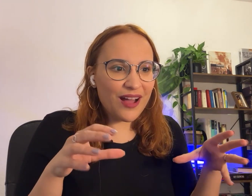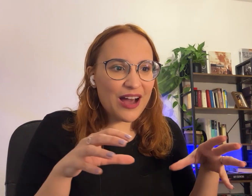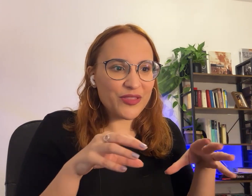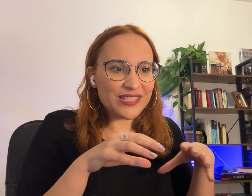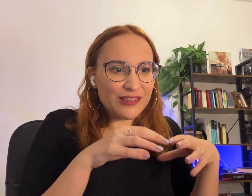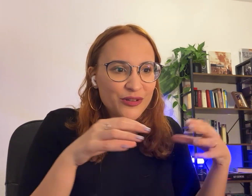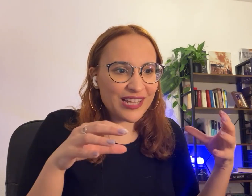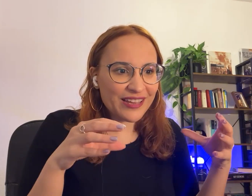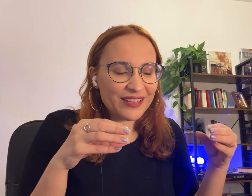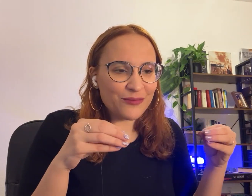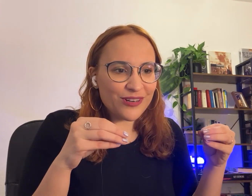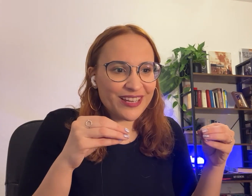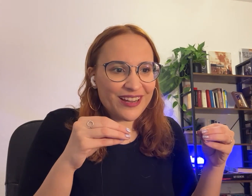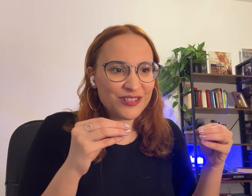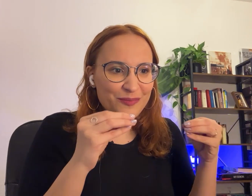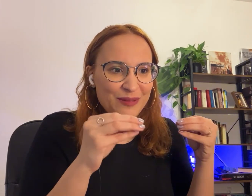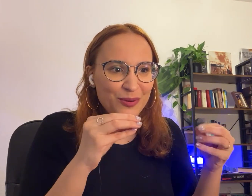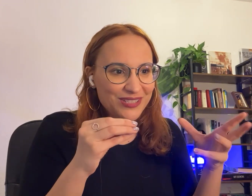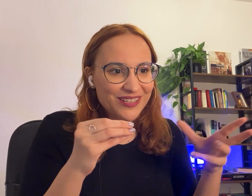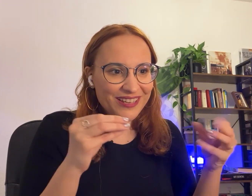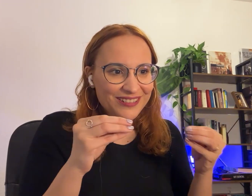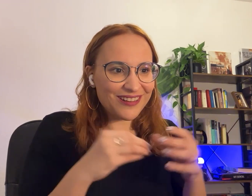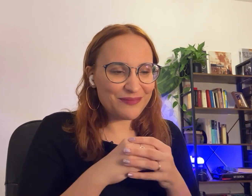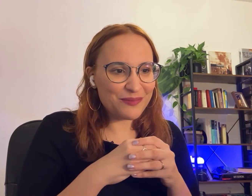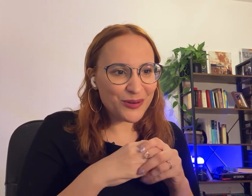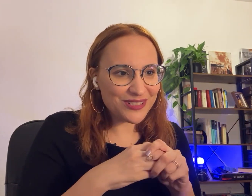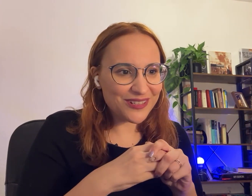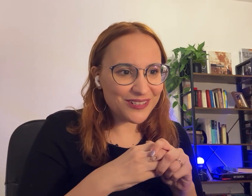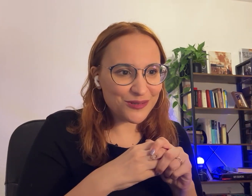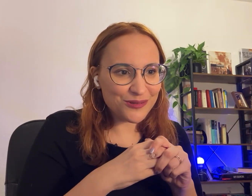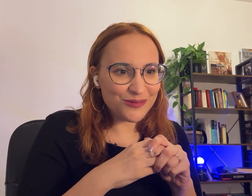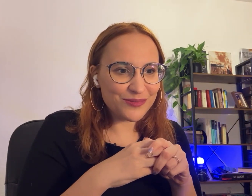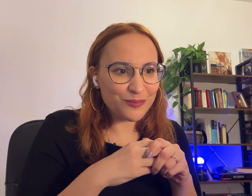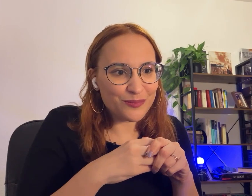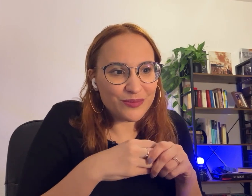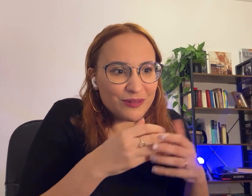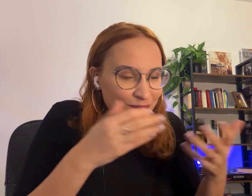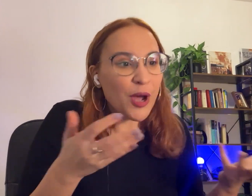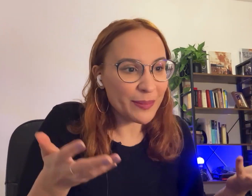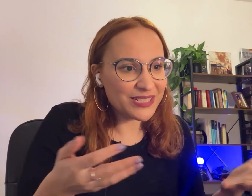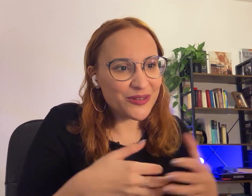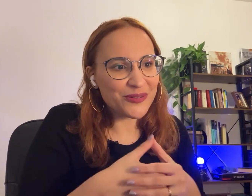How does it look like, and what are the kind of pain points they can pinpoint to the companies?